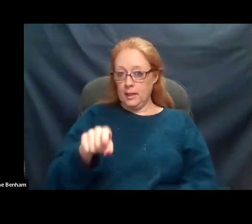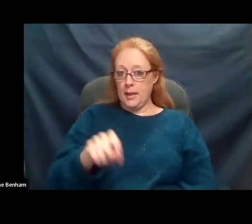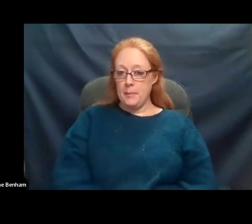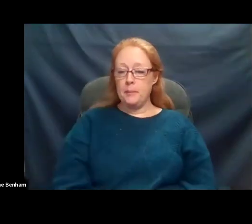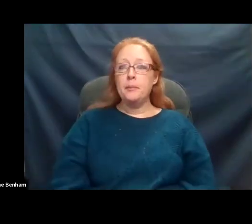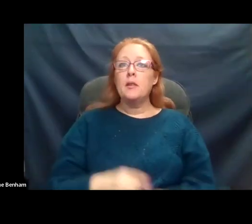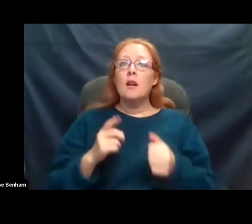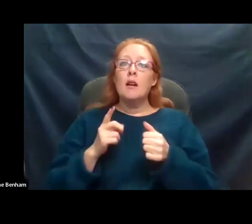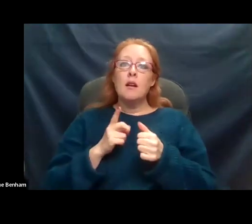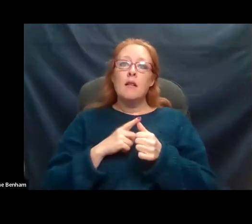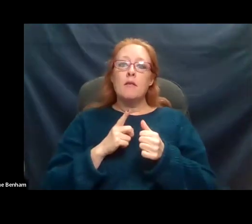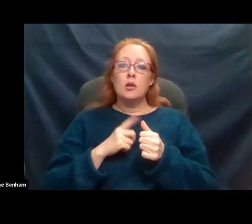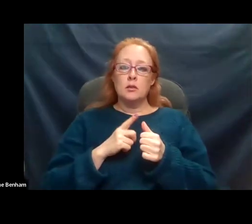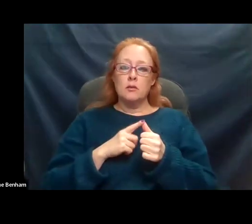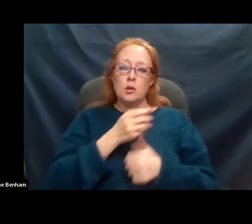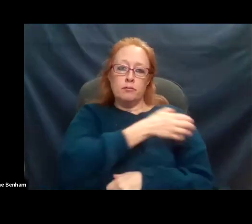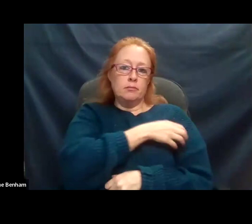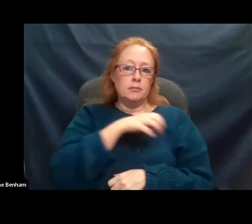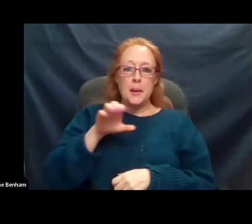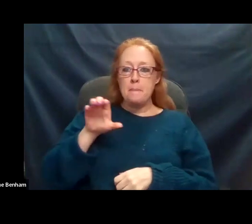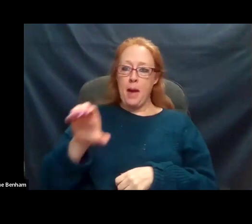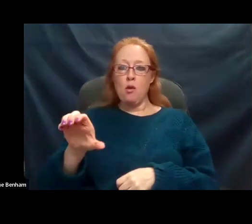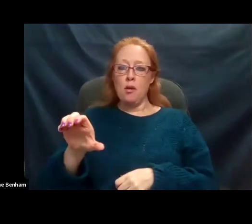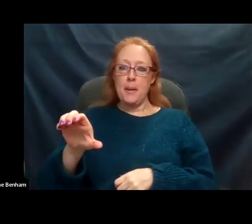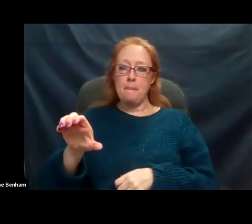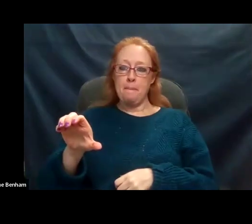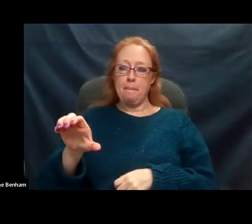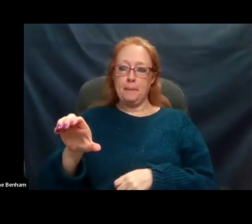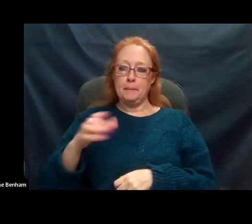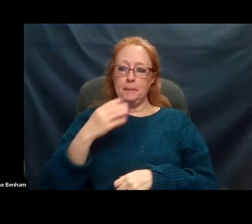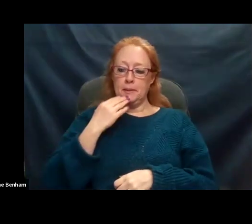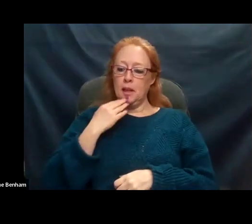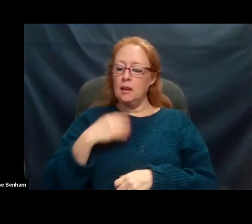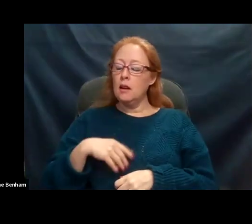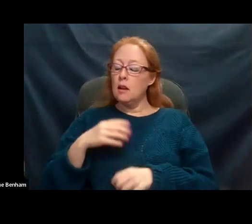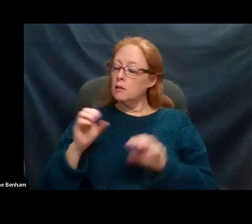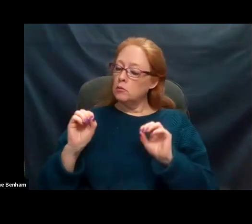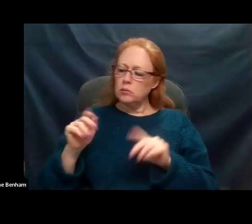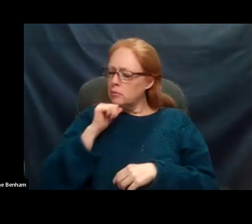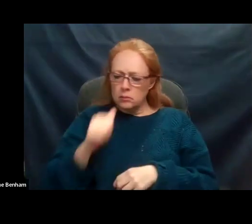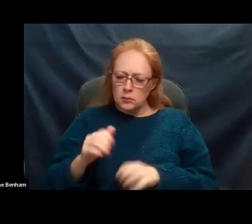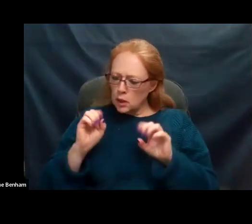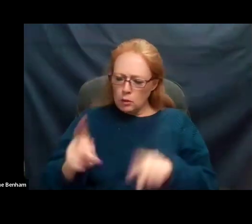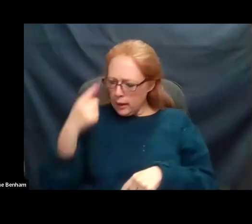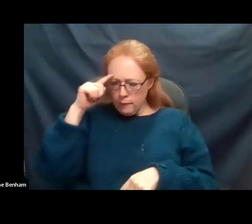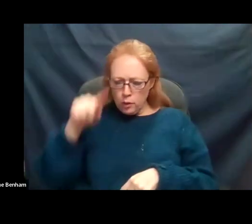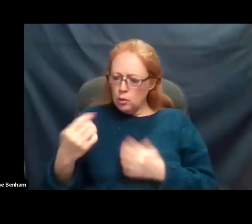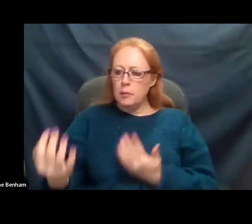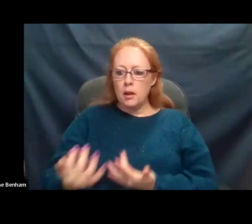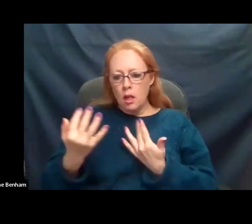So I think that a couple of things need to happen.